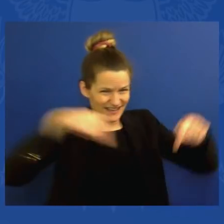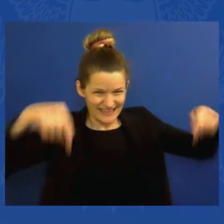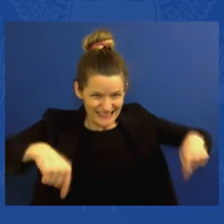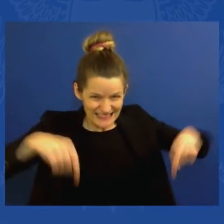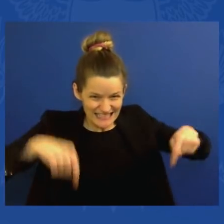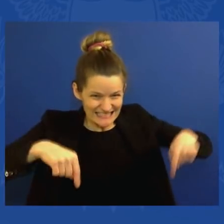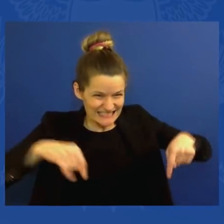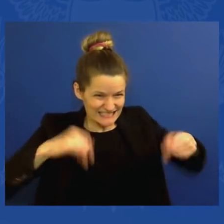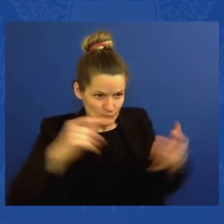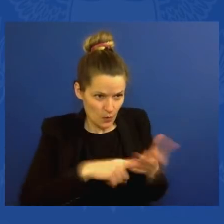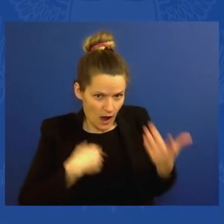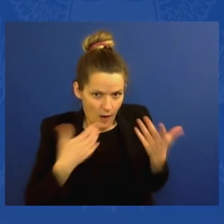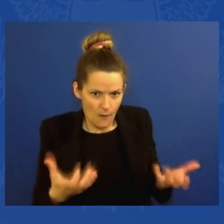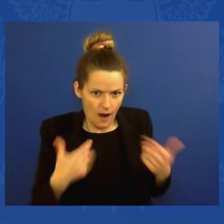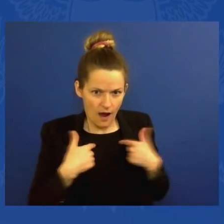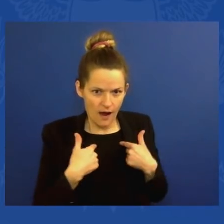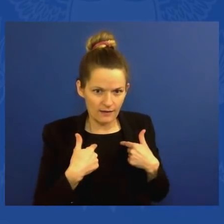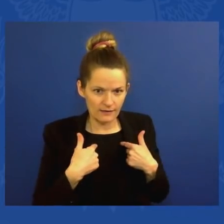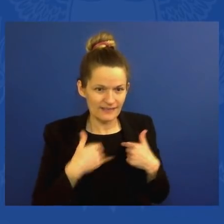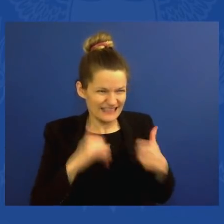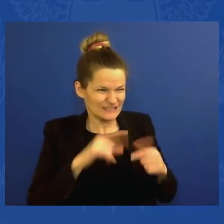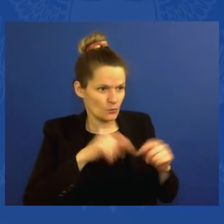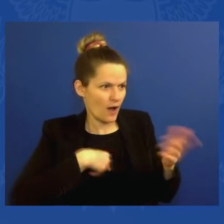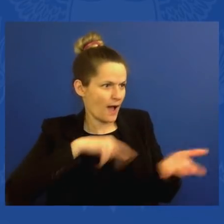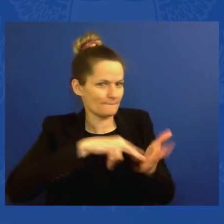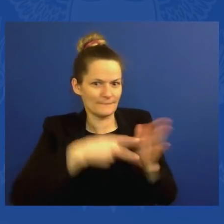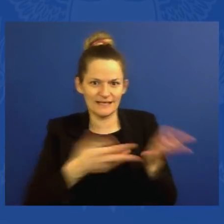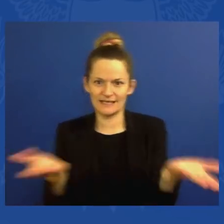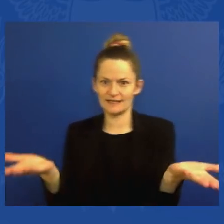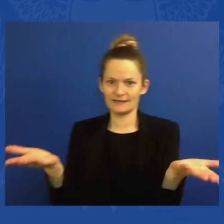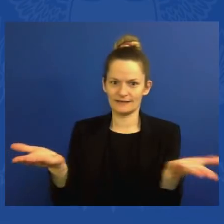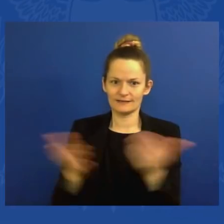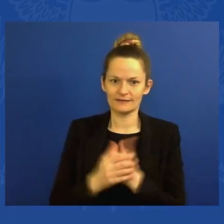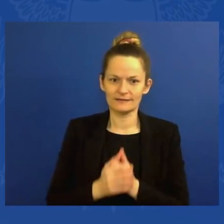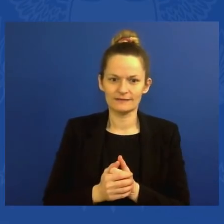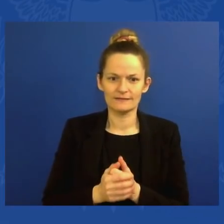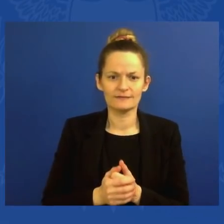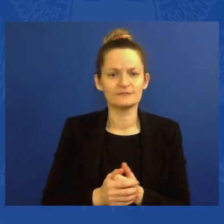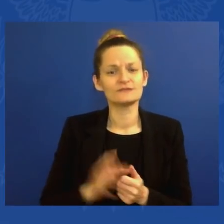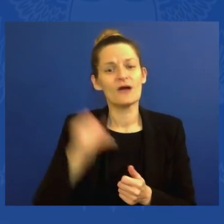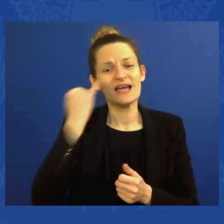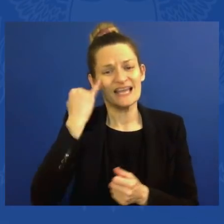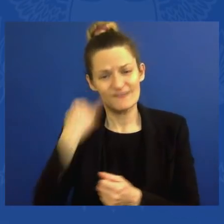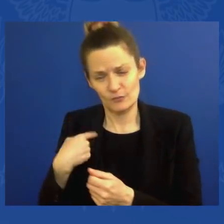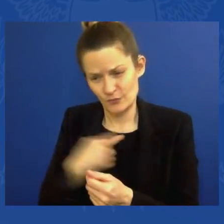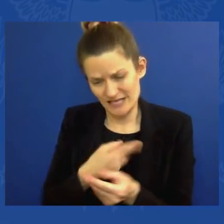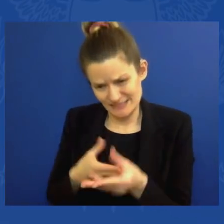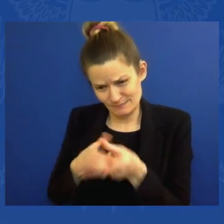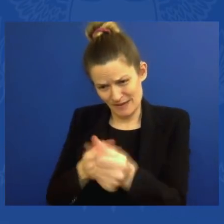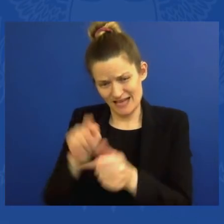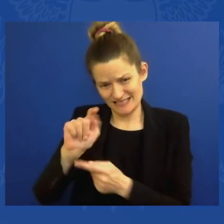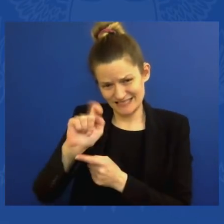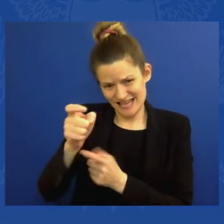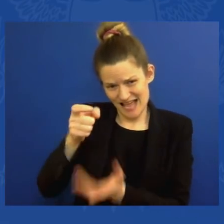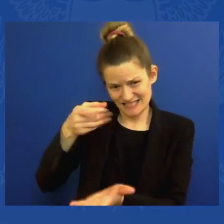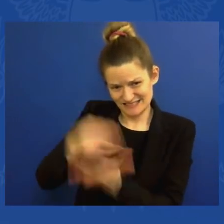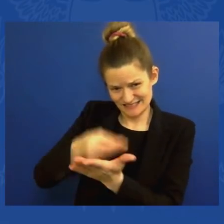and that's what they are: taxpayers' dollars -- we're going to buy American. Buying American products to support American jobs.